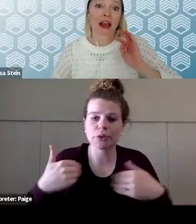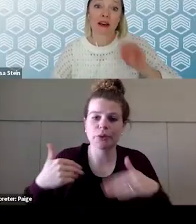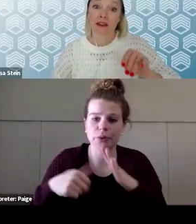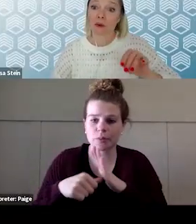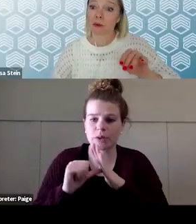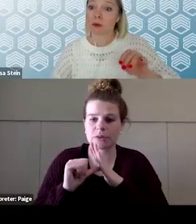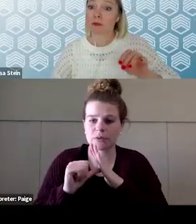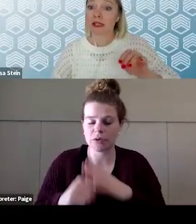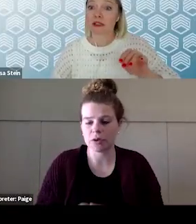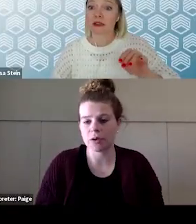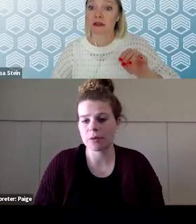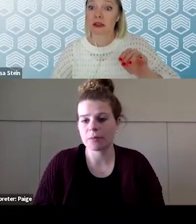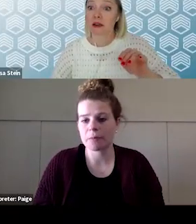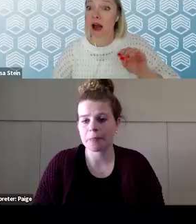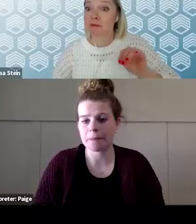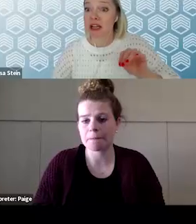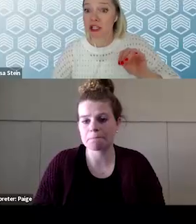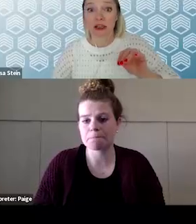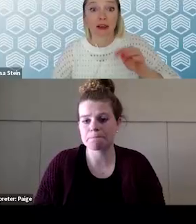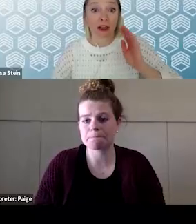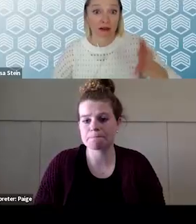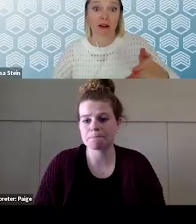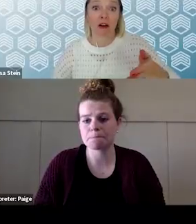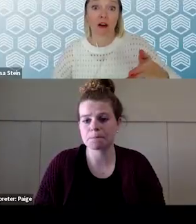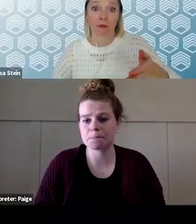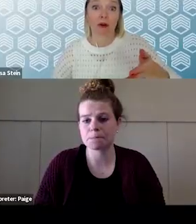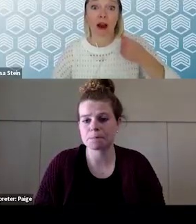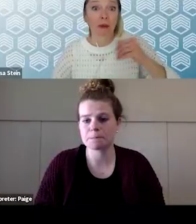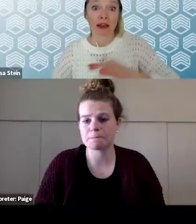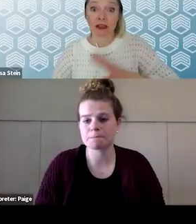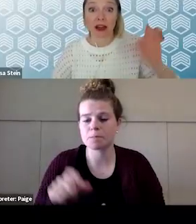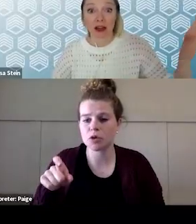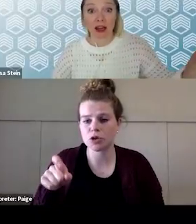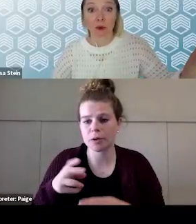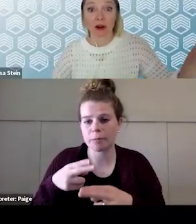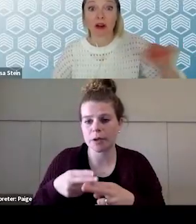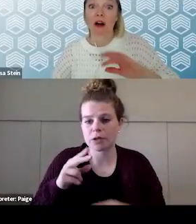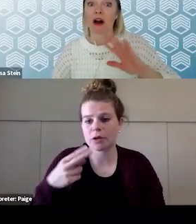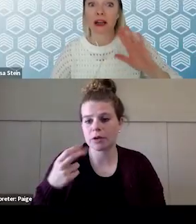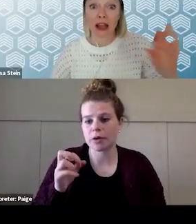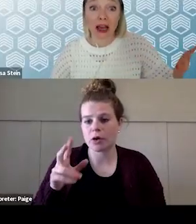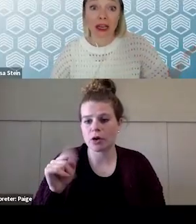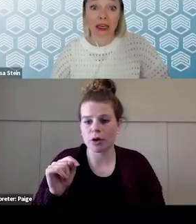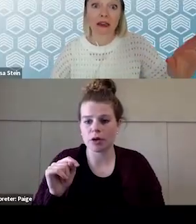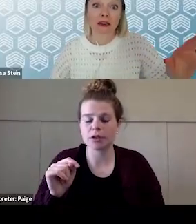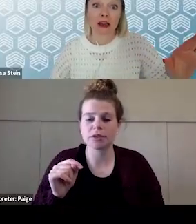and I, I think, would be remiss to not mention that the HEART program has a data dashboard online